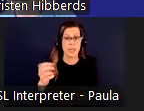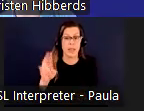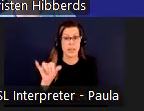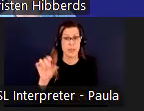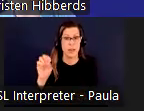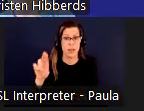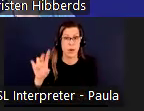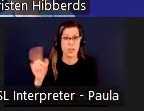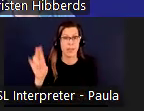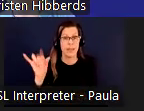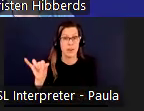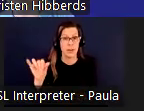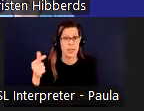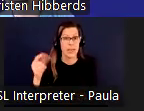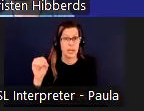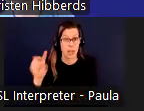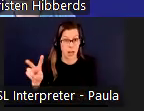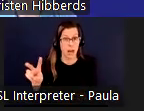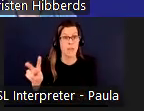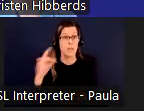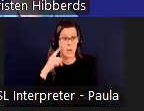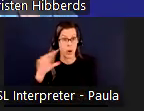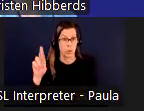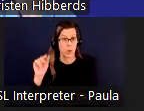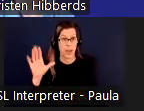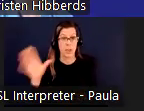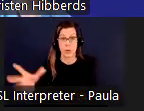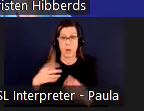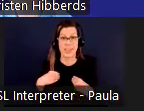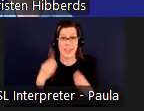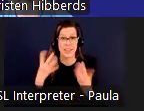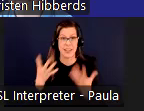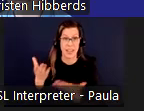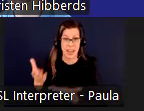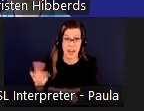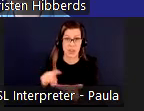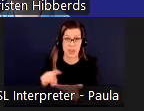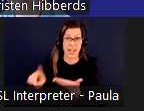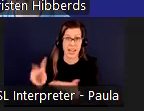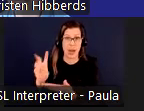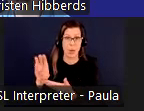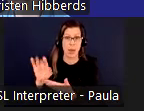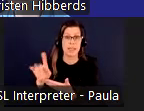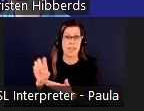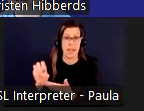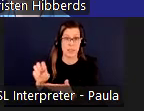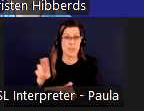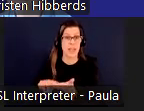you'll receive information there. So just check out that website and just make sure you're signed up for updates.